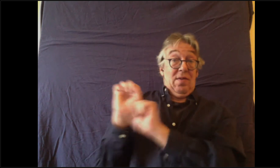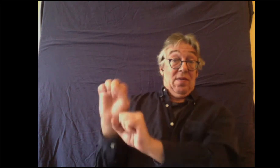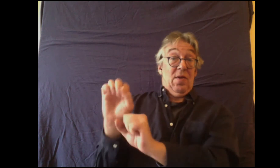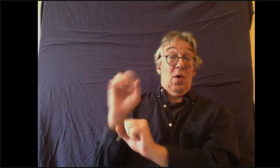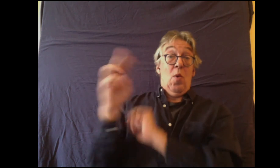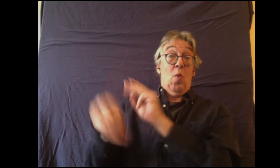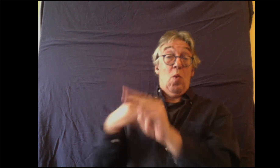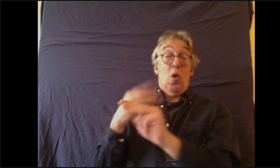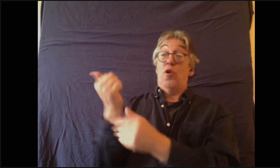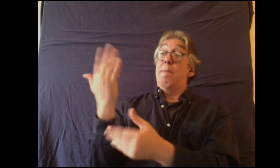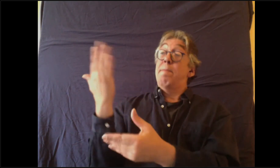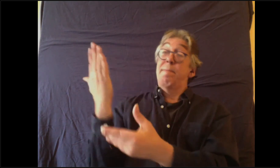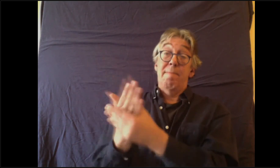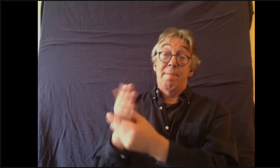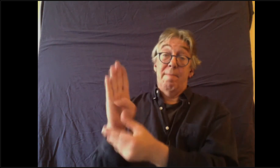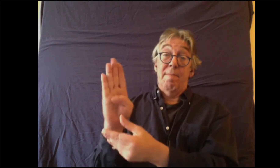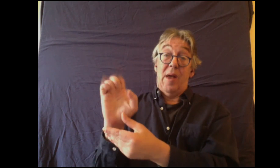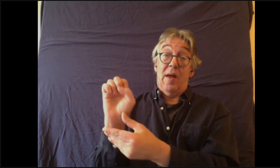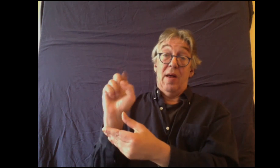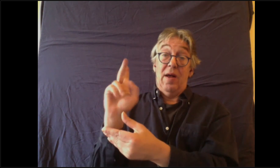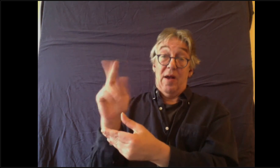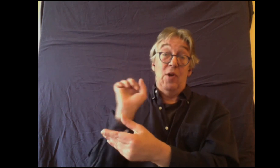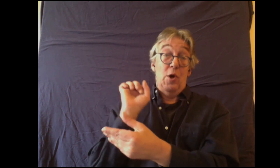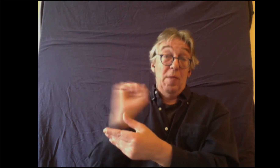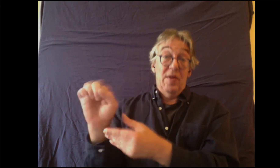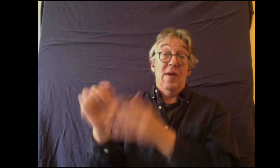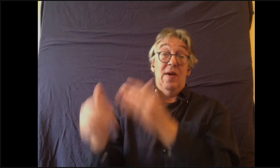and the Delegation attending the Bridging the Gap seminar,